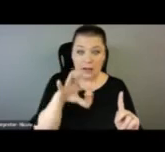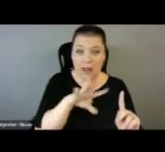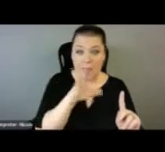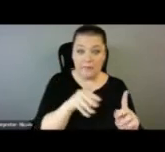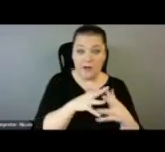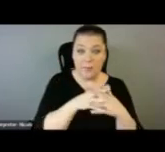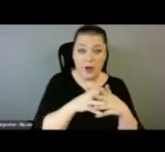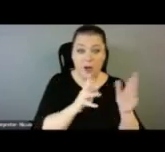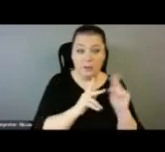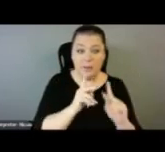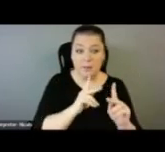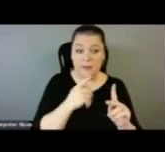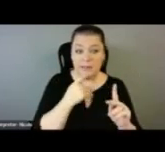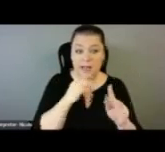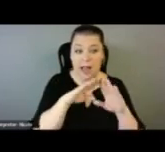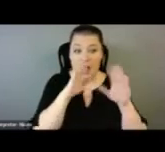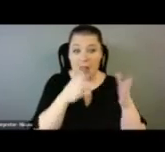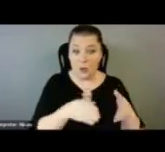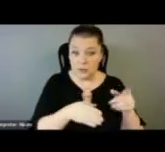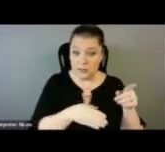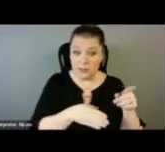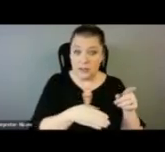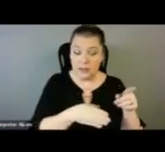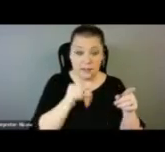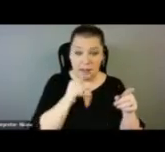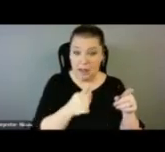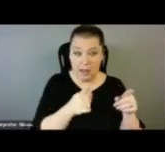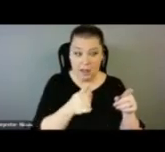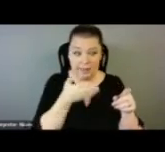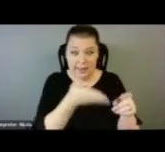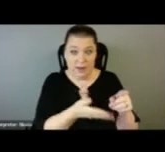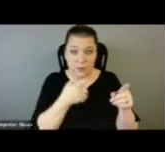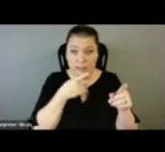identified housing or home as missing, a missing component component to their recovery